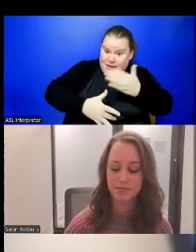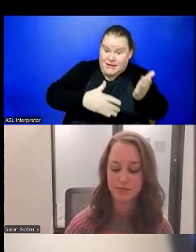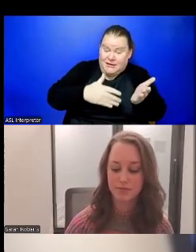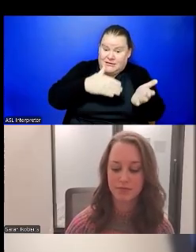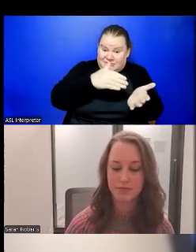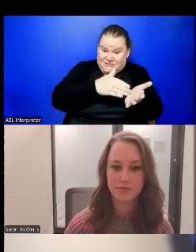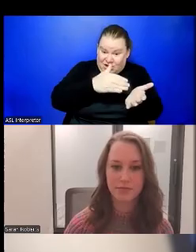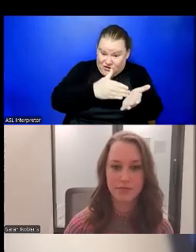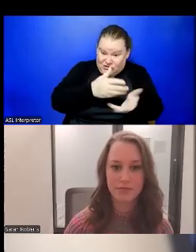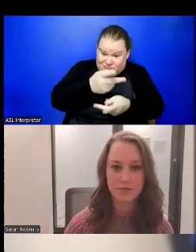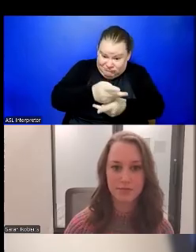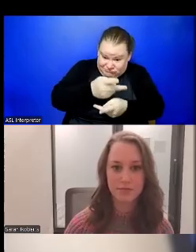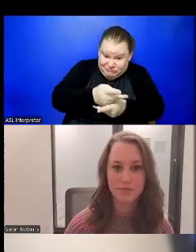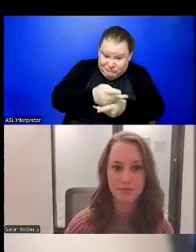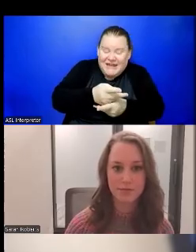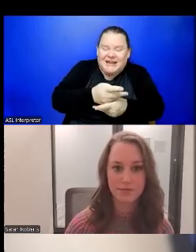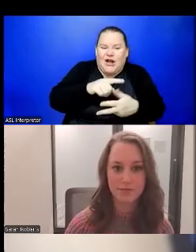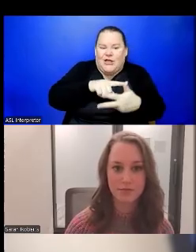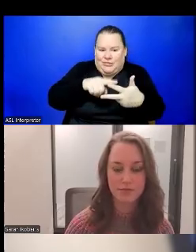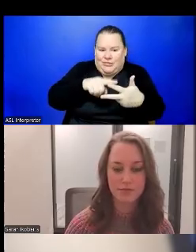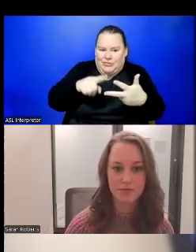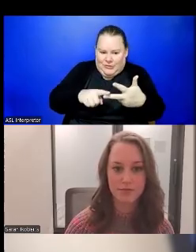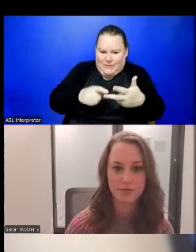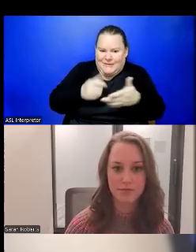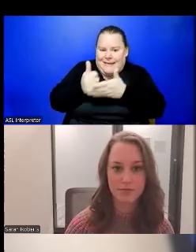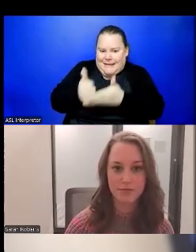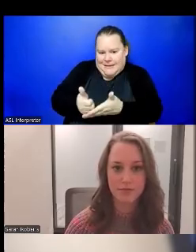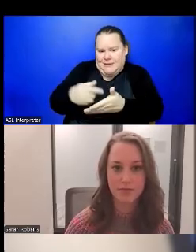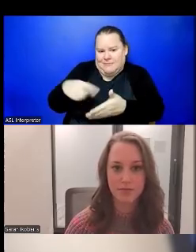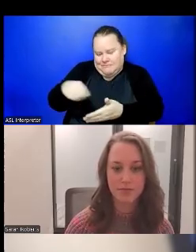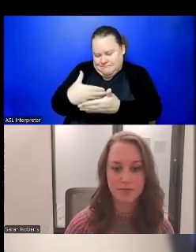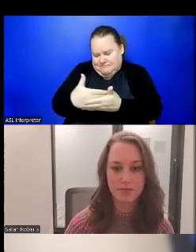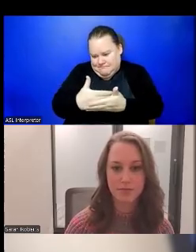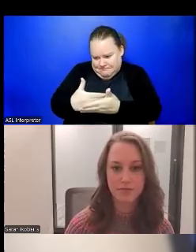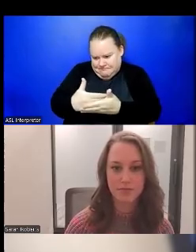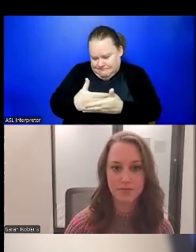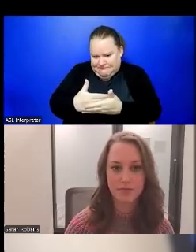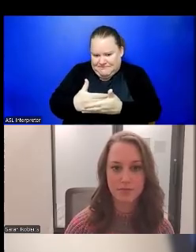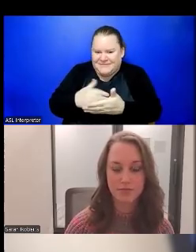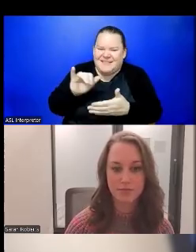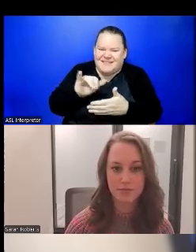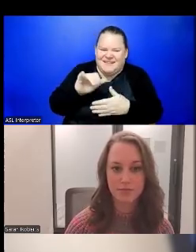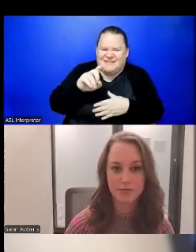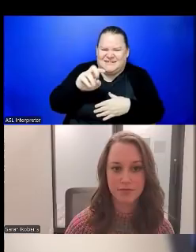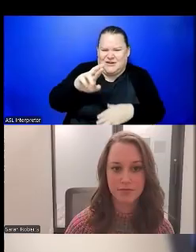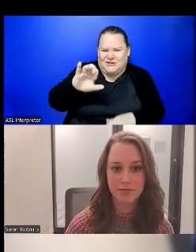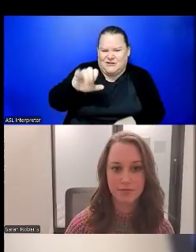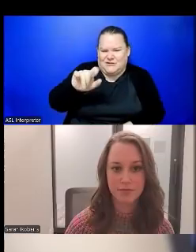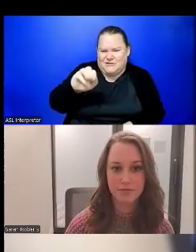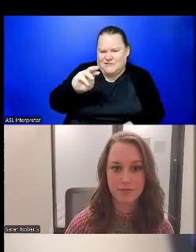that are essential for the best outcomes for these individuals, as Dr Clements had mentioned earlier. So this includes